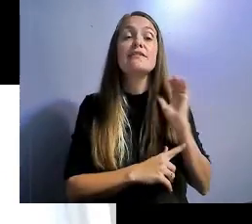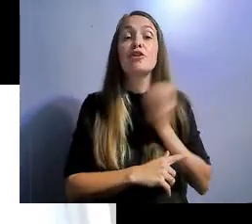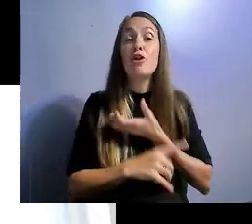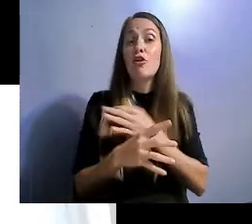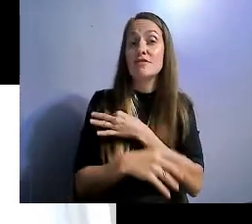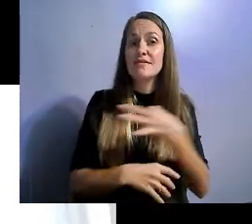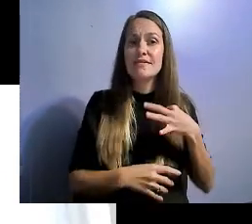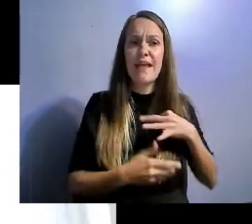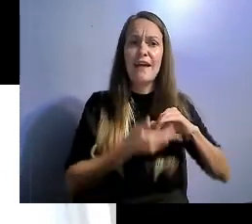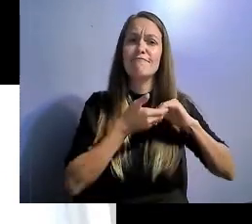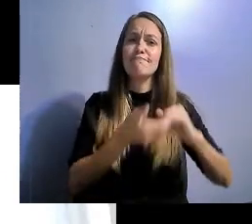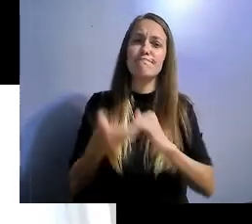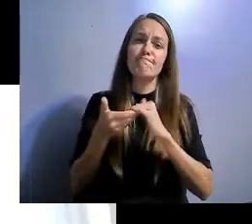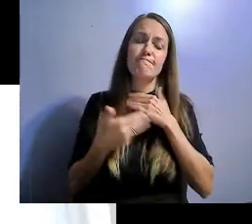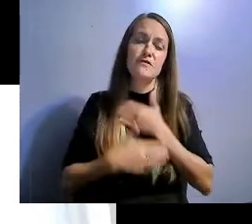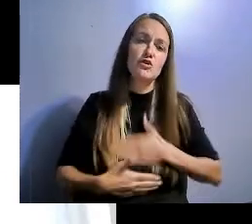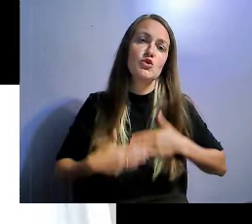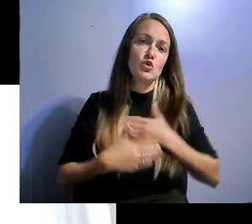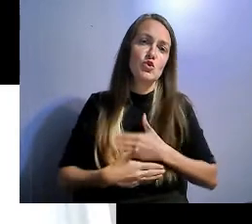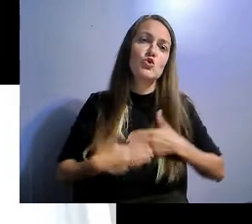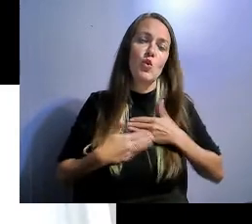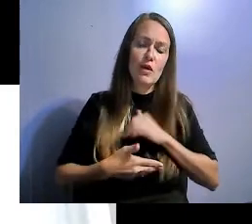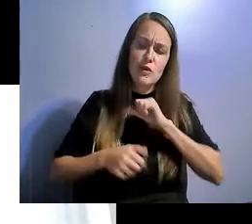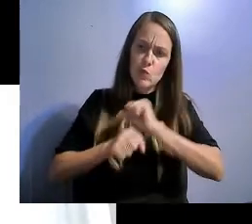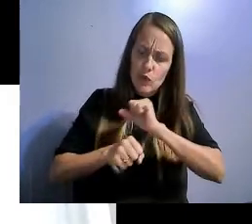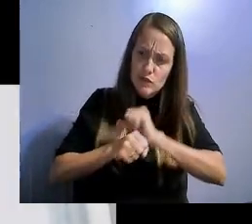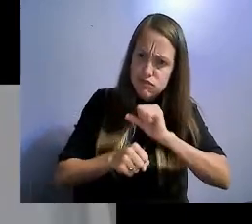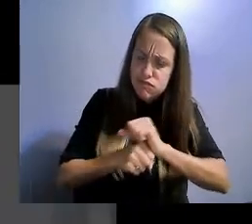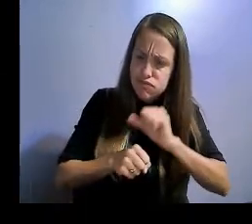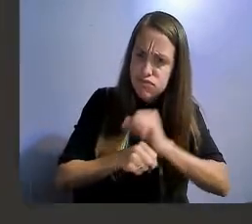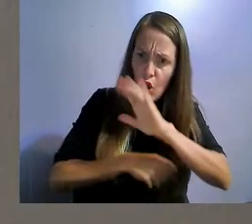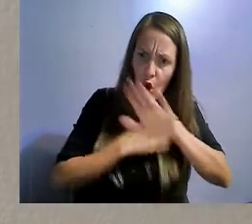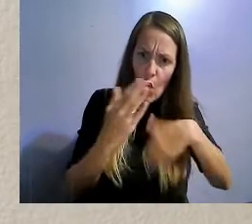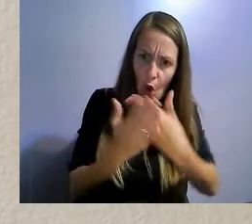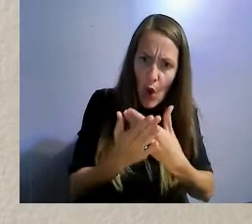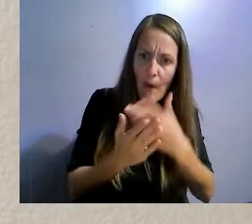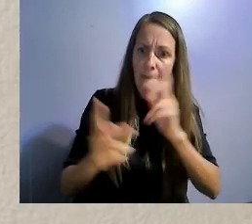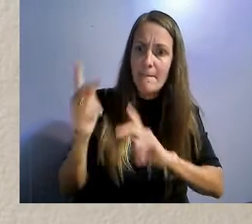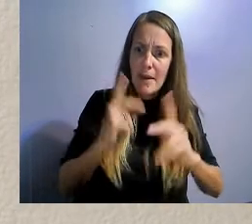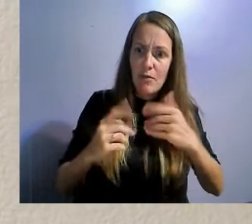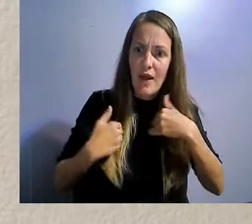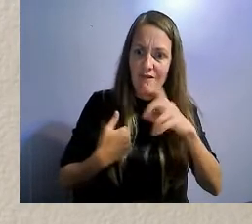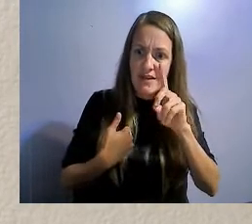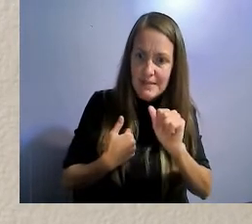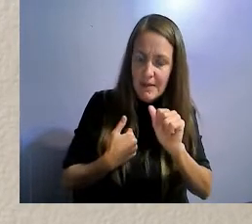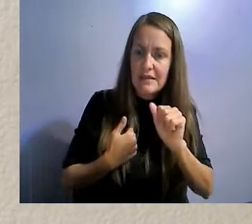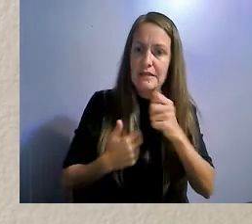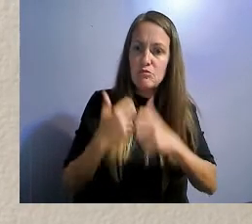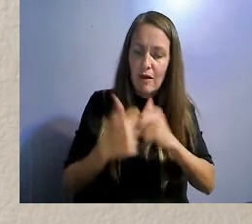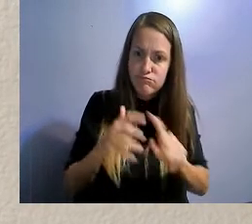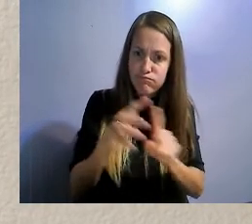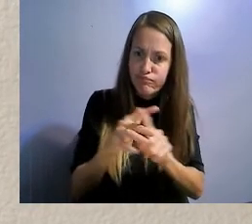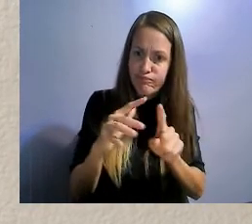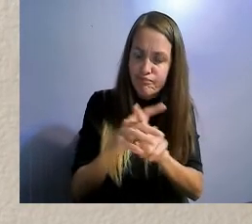of individuals with different kinds of disabilities. I am Maria Guardiola, and I am the community organizer